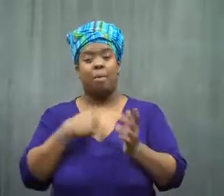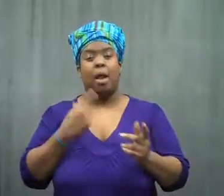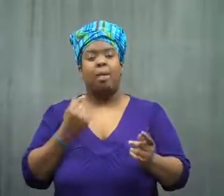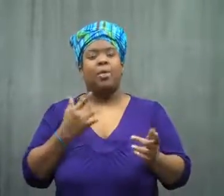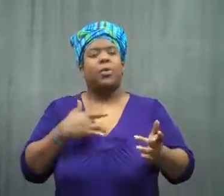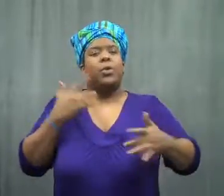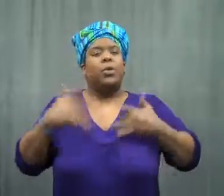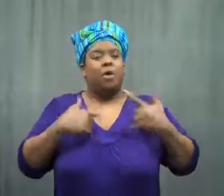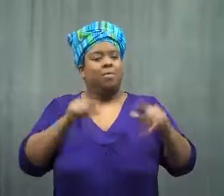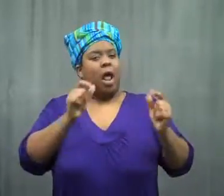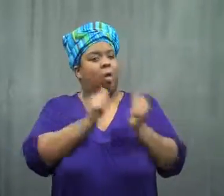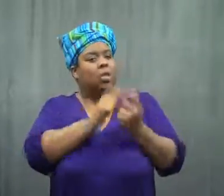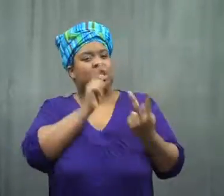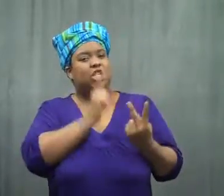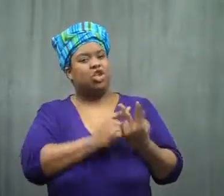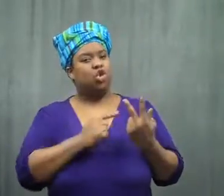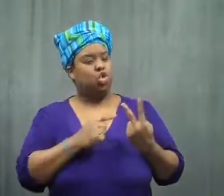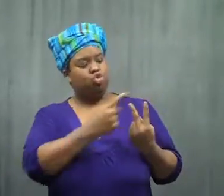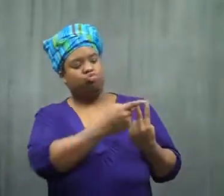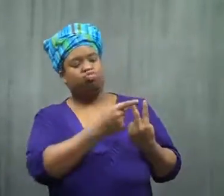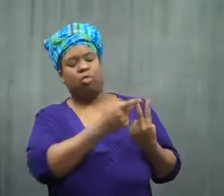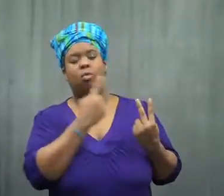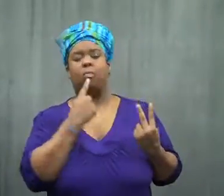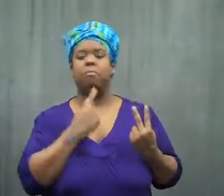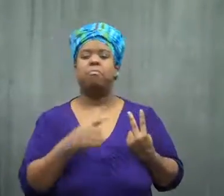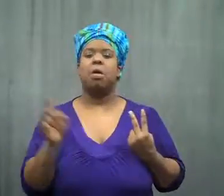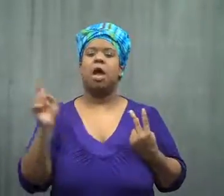Really, I was excited to be with my two sisters, finally.